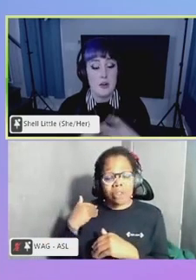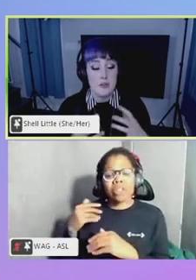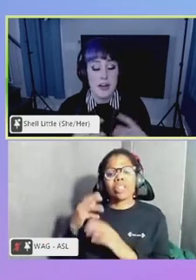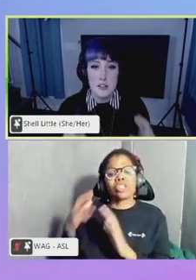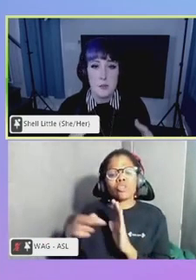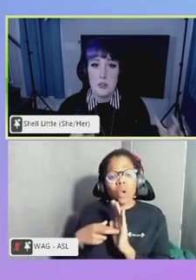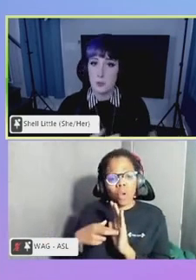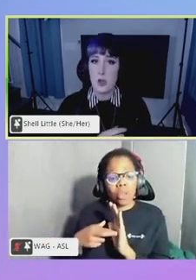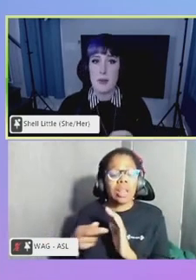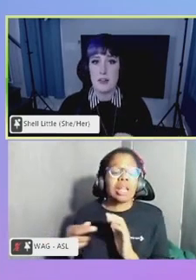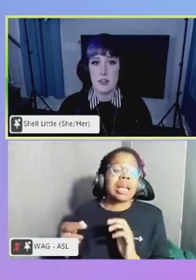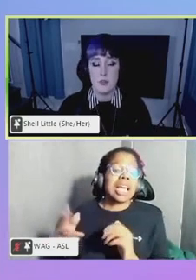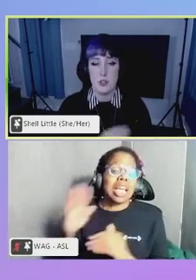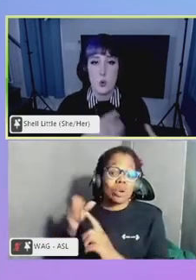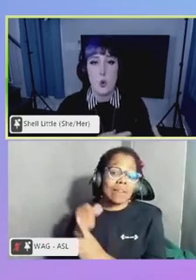But never lose sight of